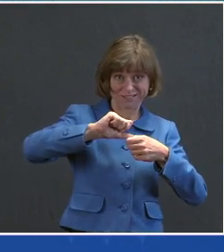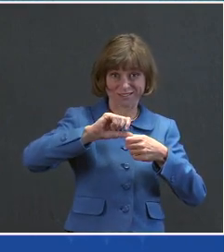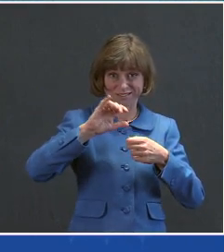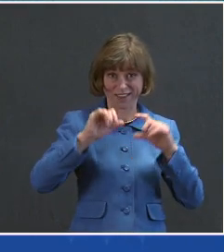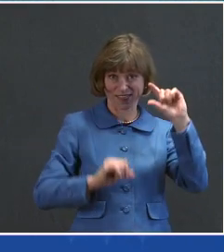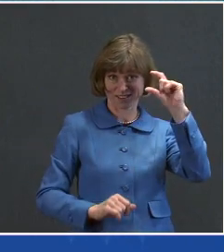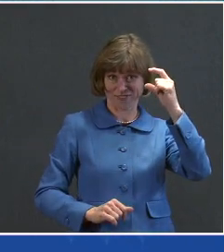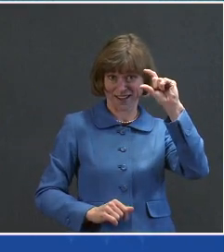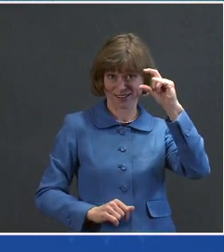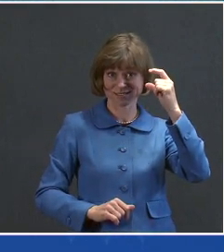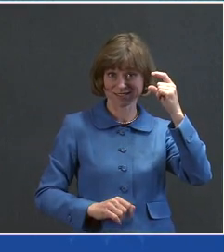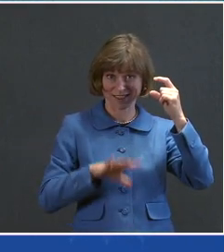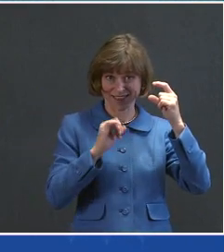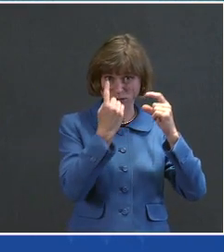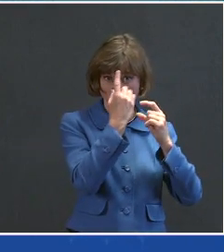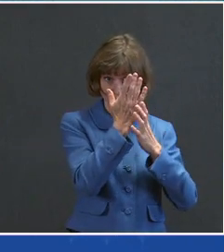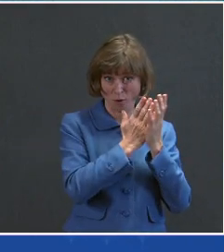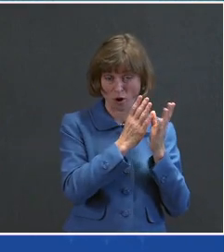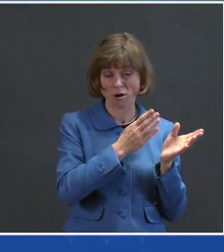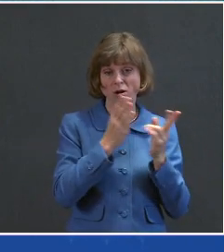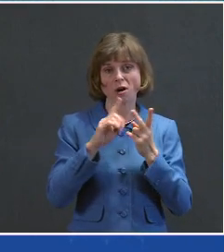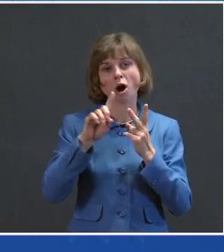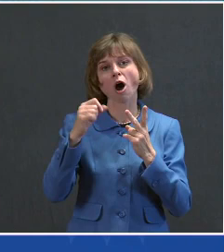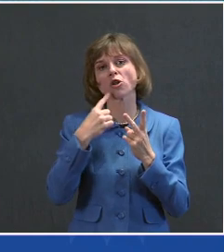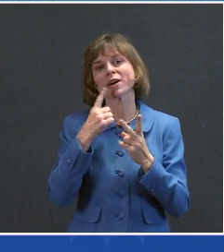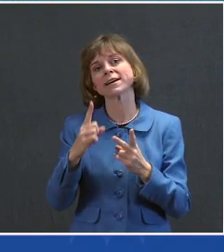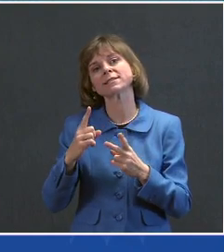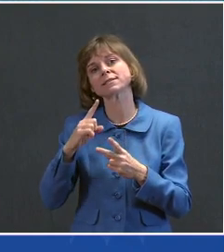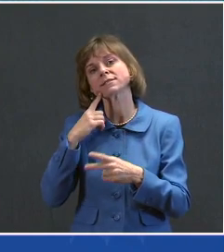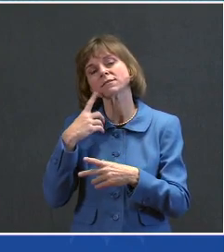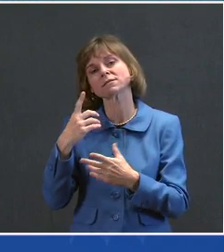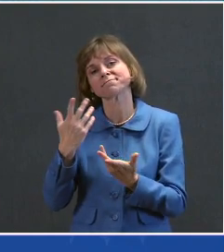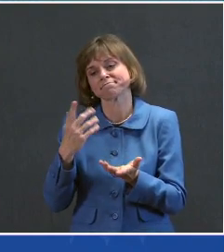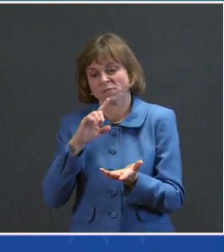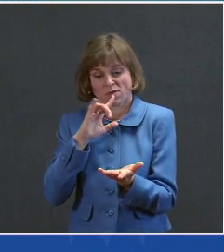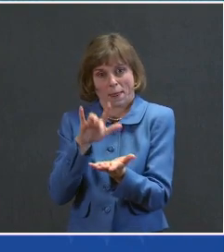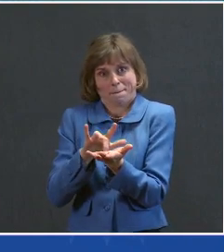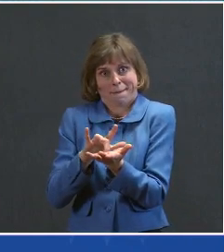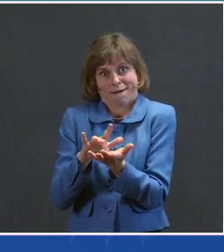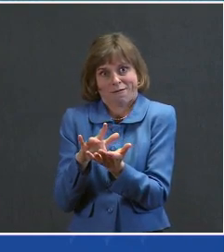and the other is drug substance availability, which is some of the components